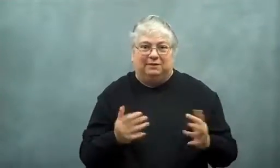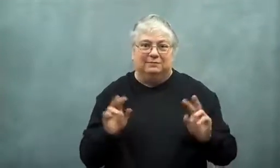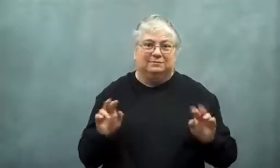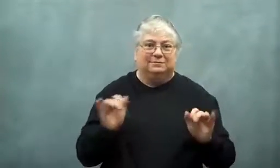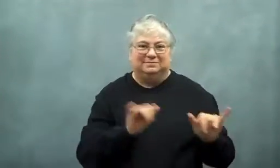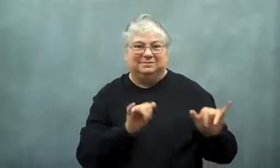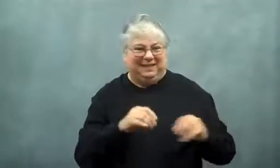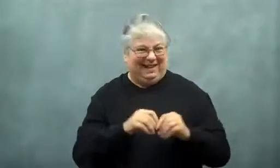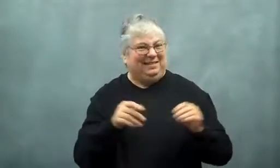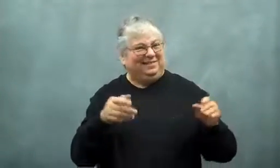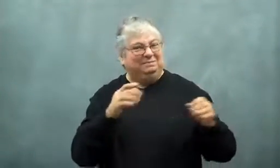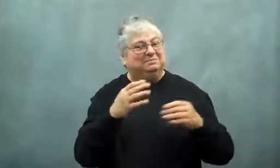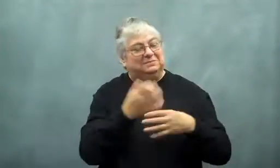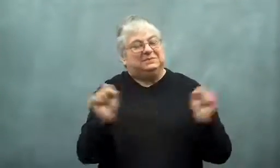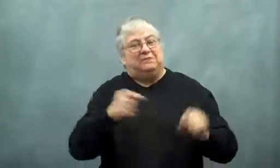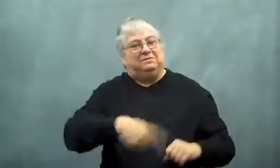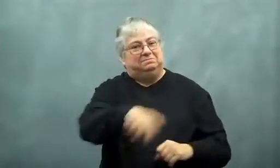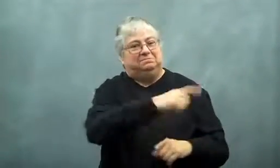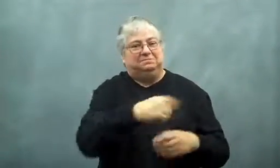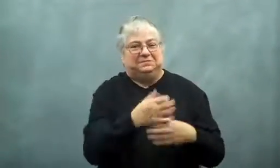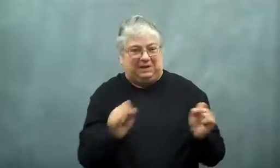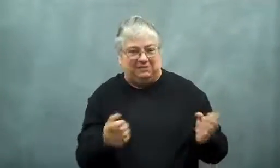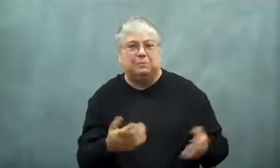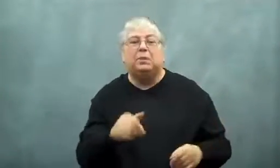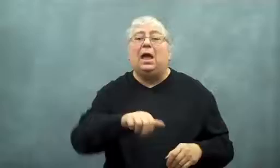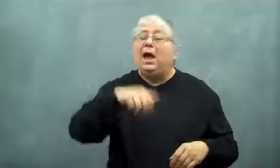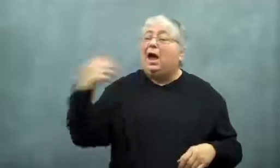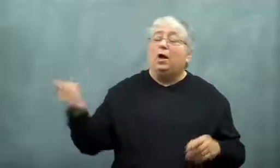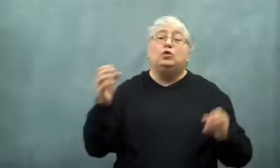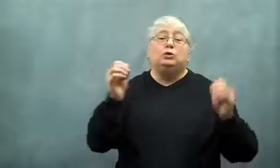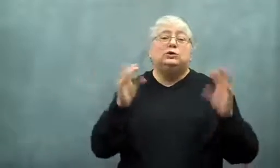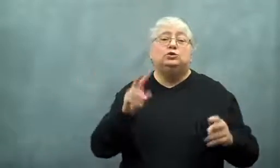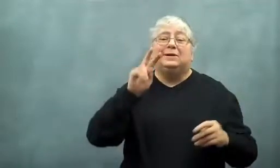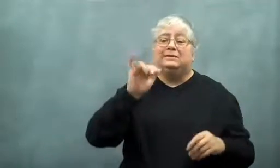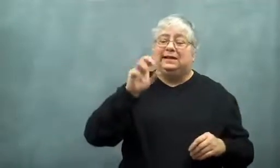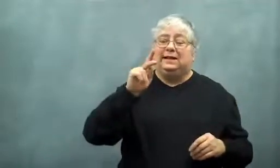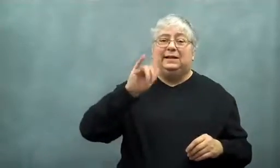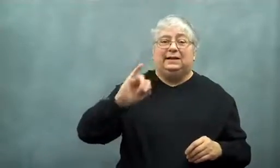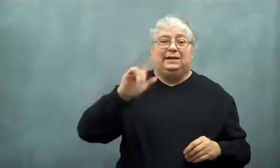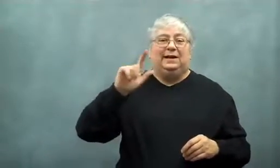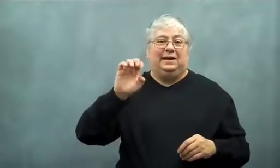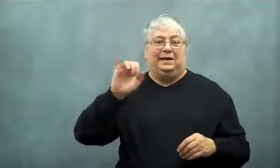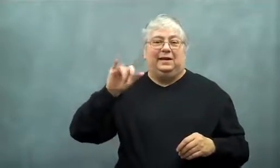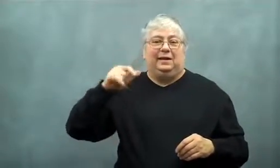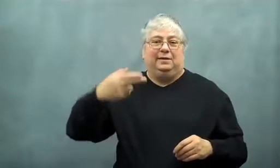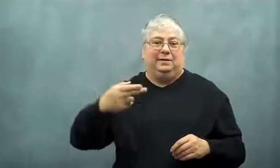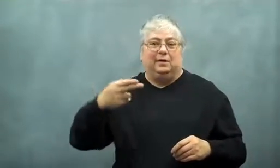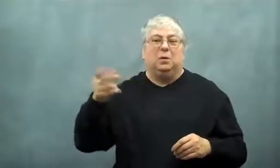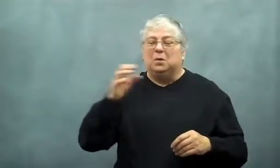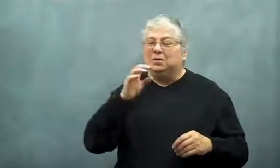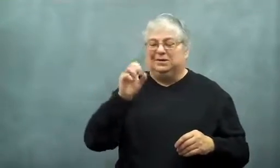They came through safely.